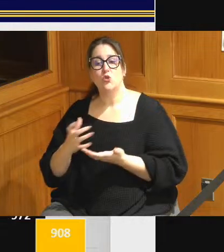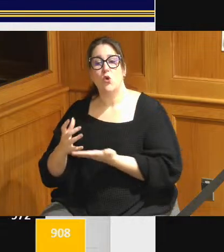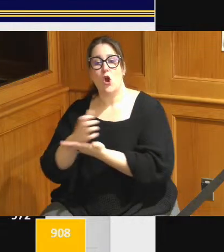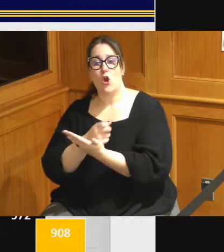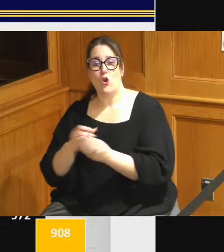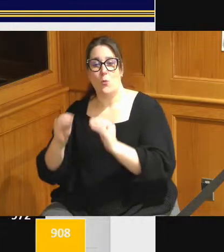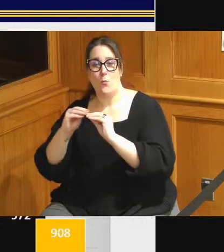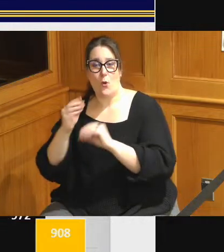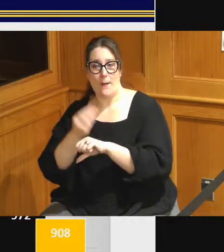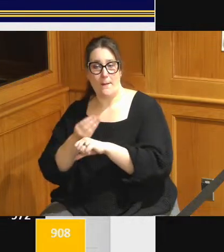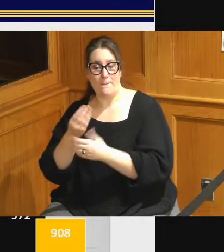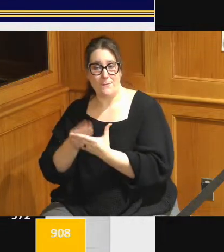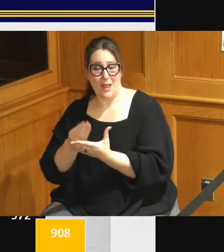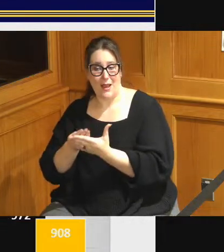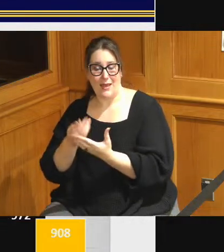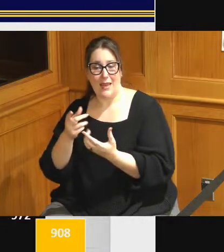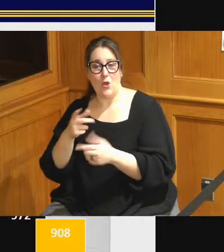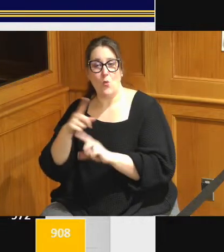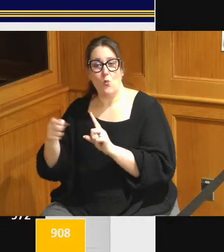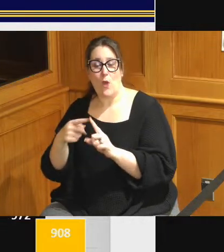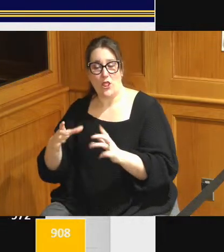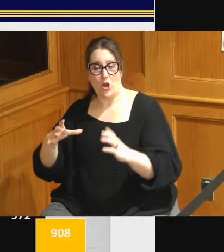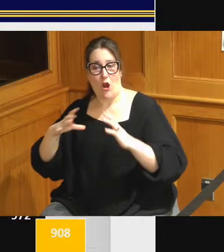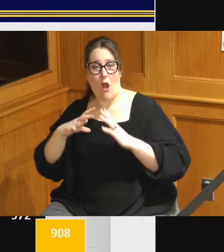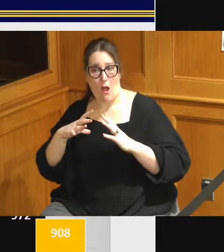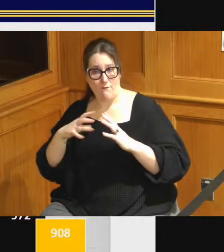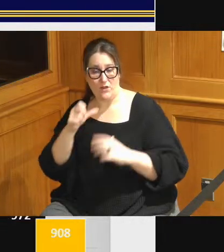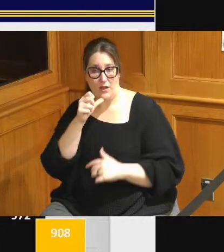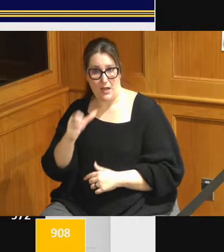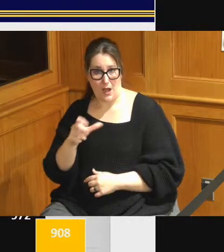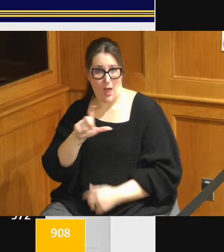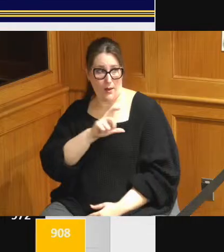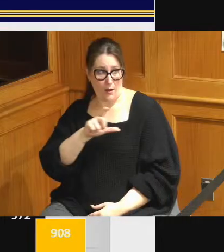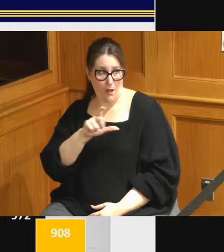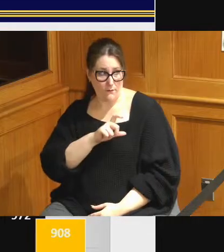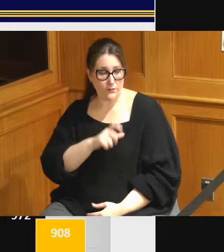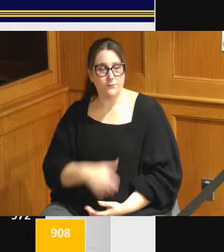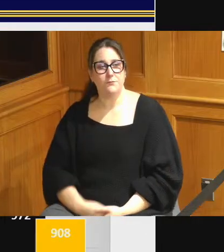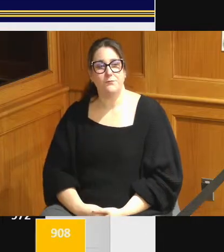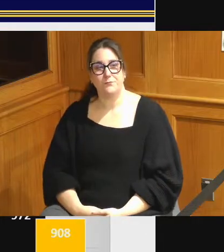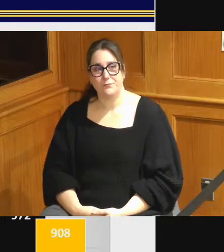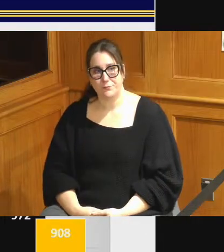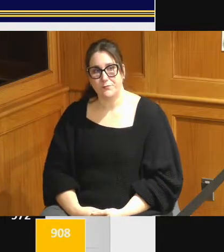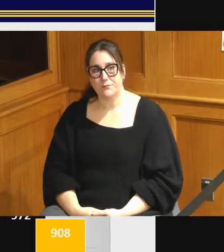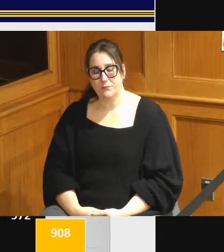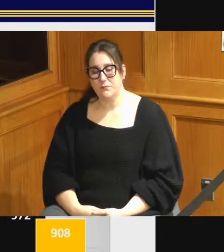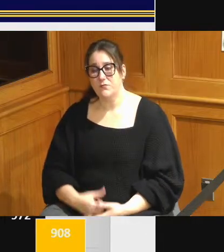be certified to do the state mandate training. This gives us much more flexibility when we're